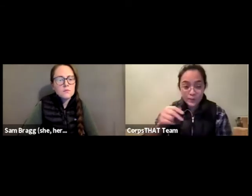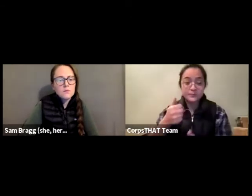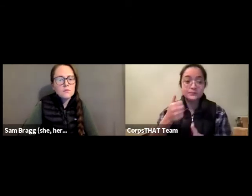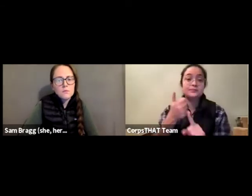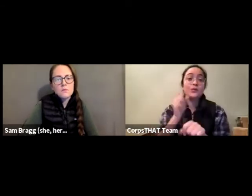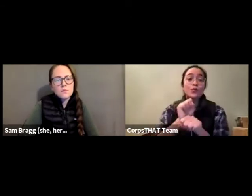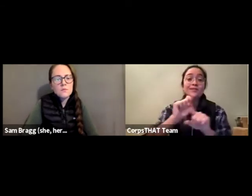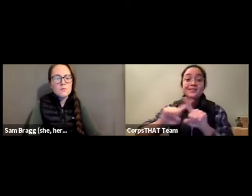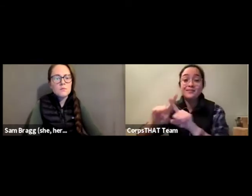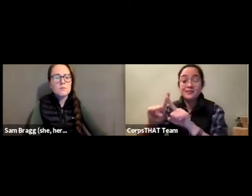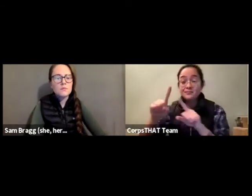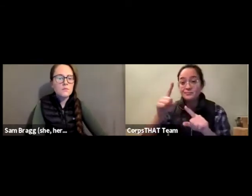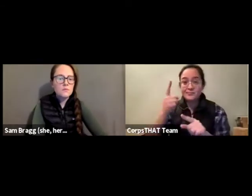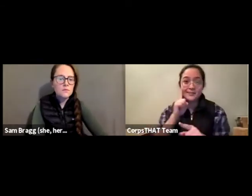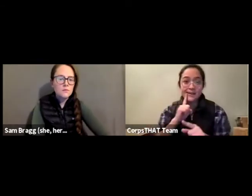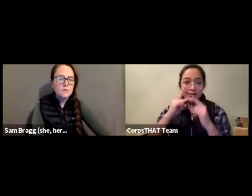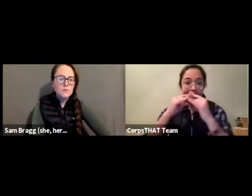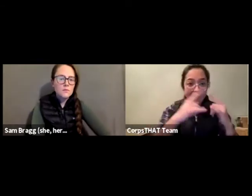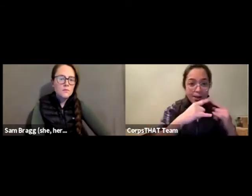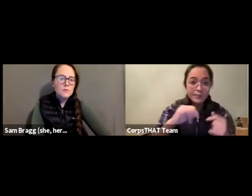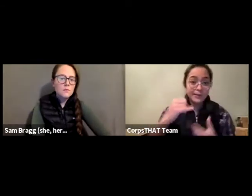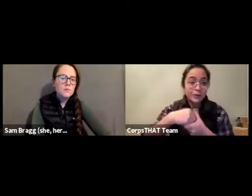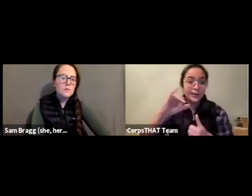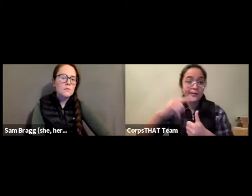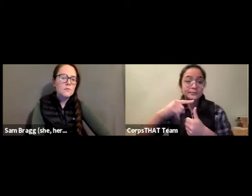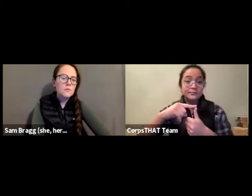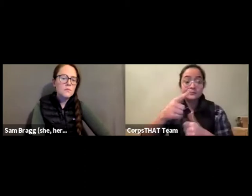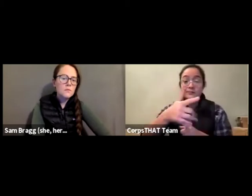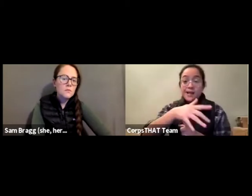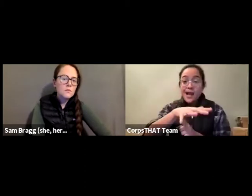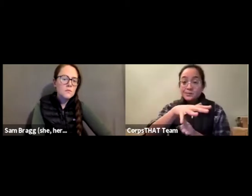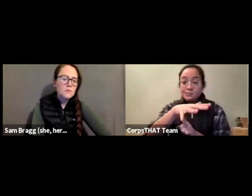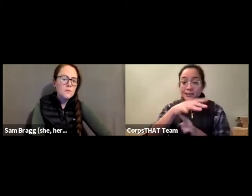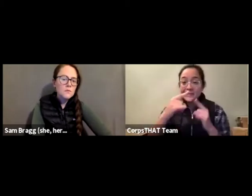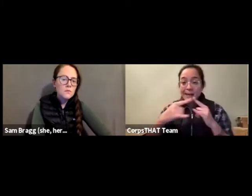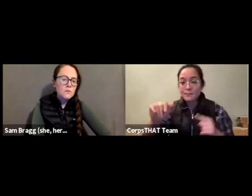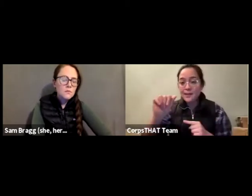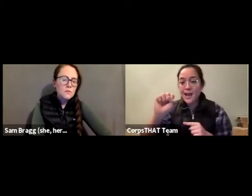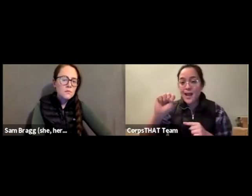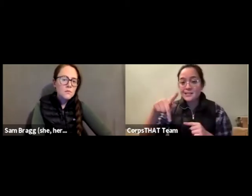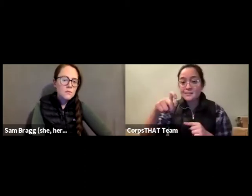of Minnesota, CCM. She also worked with many different Deaf camps including Aspen Camp